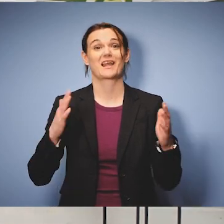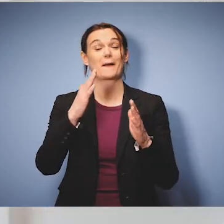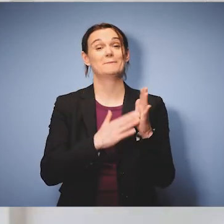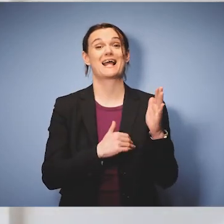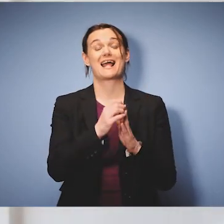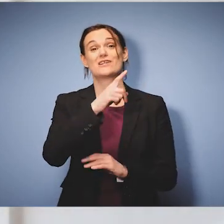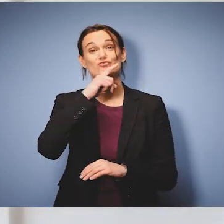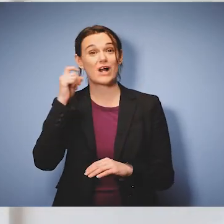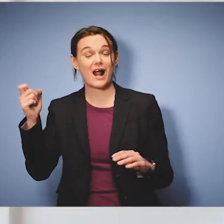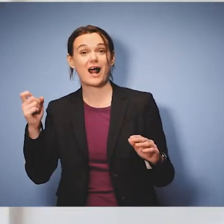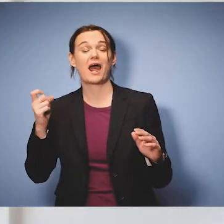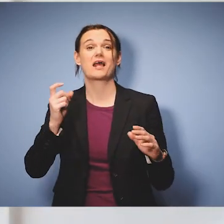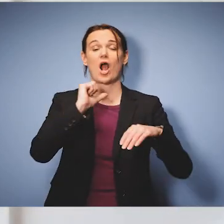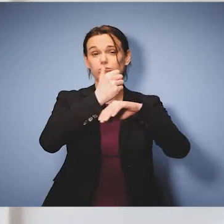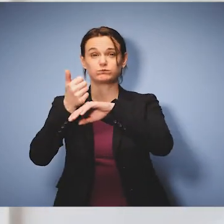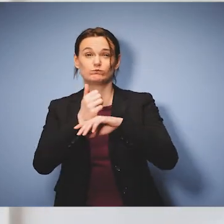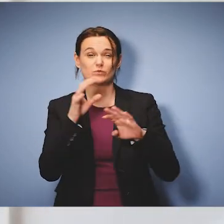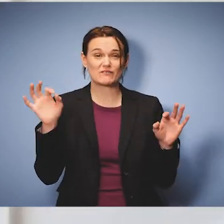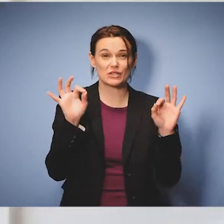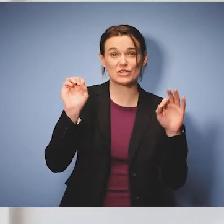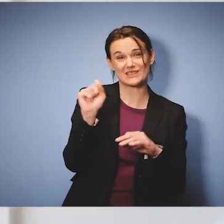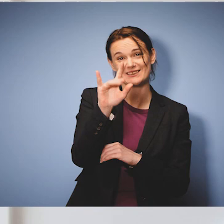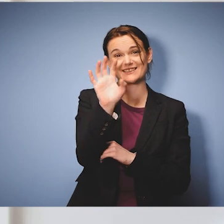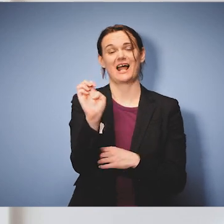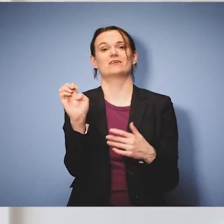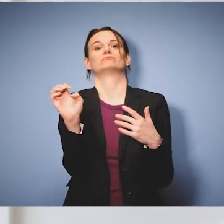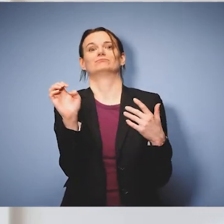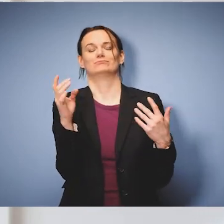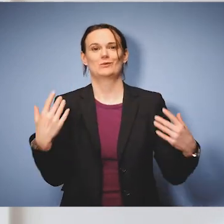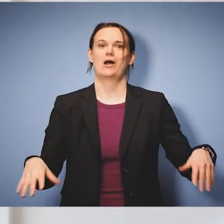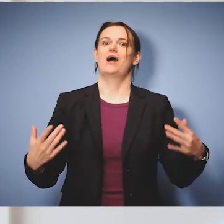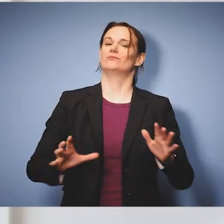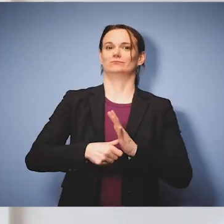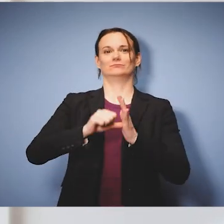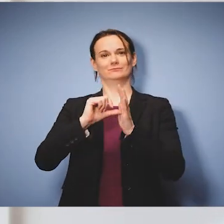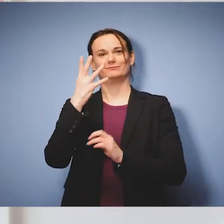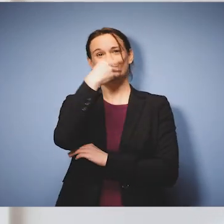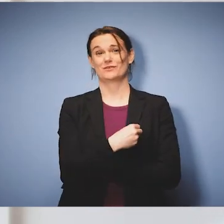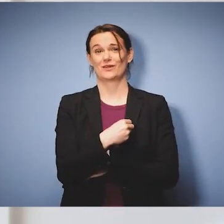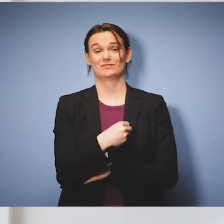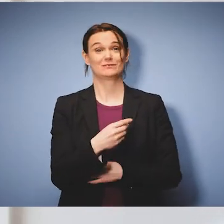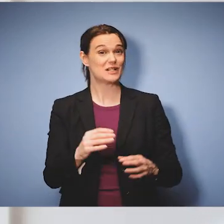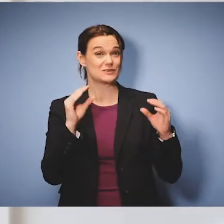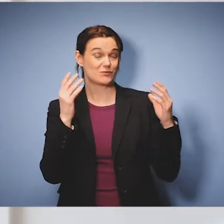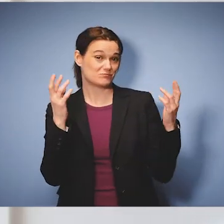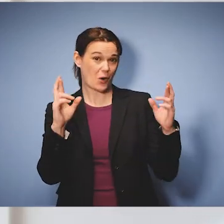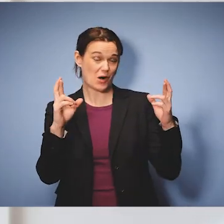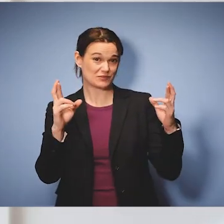And just like that, now that the paint is dry and we've styled it. You can see the big impact it makes in your space. I hope this was a lesson